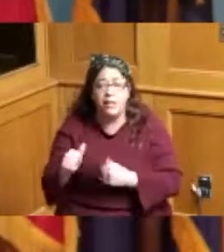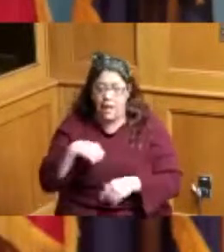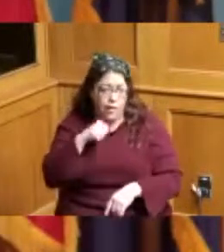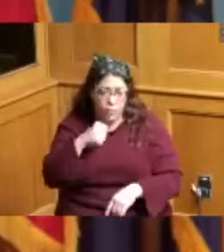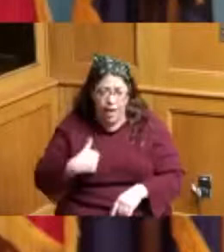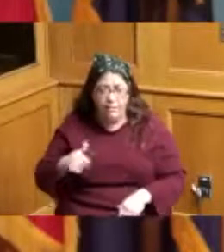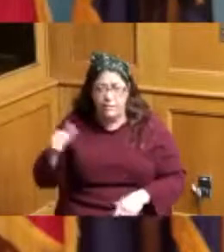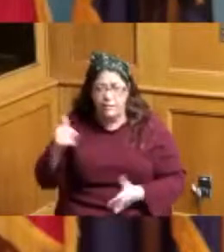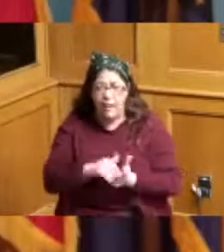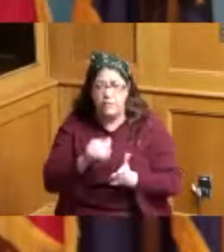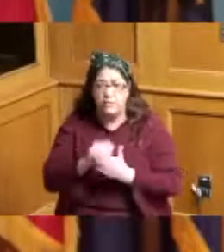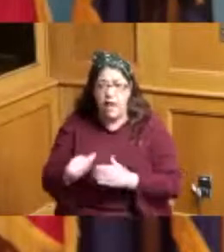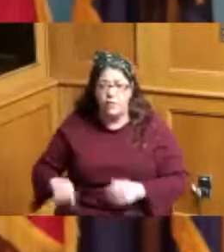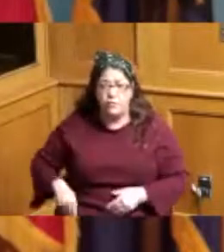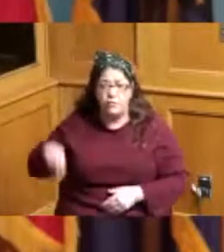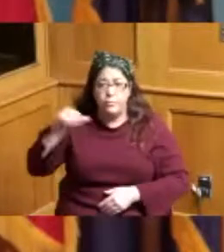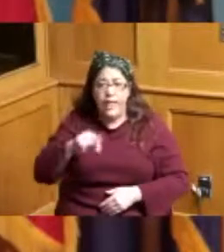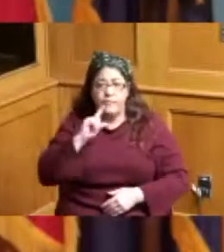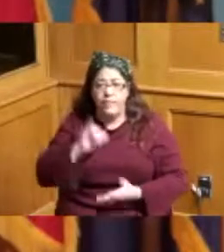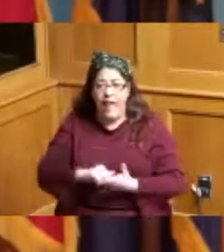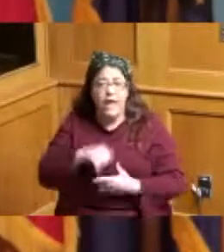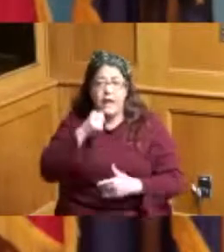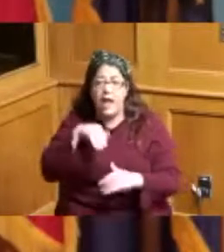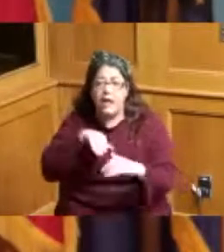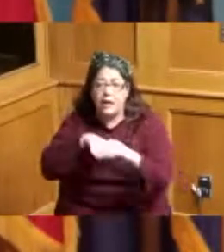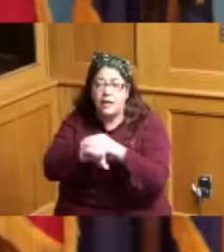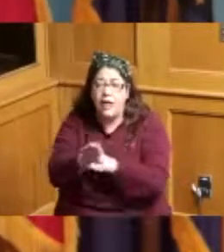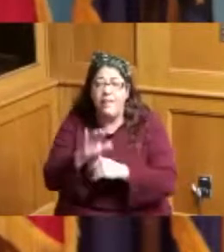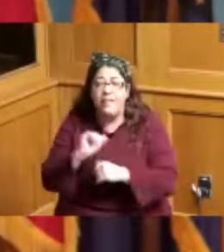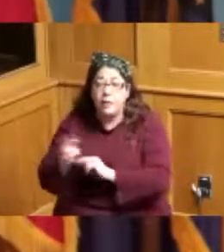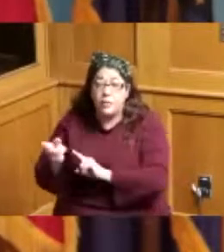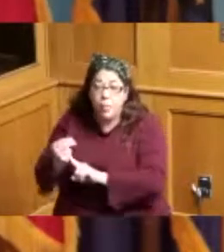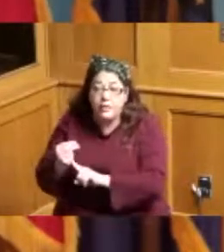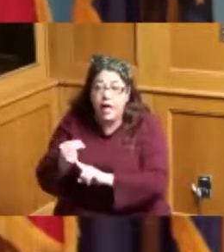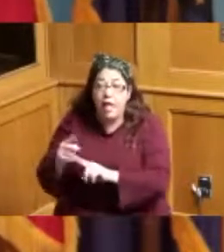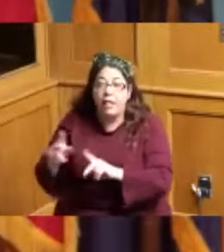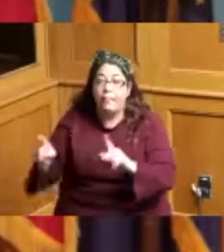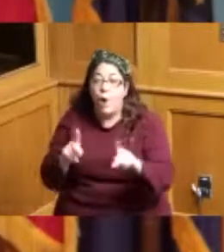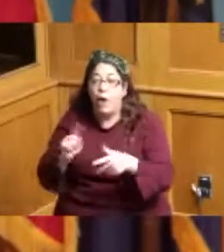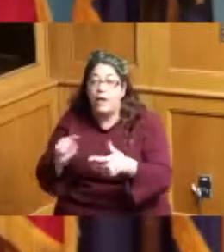dollars and that didn't even get me in the game hotel and some parties they want me to go to